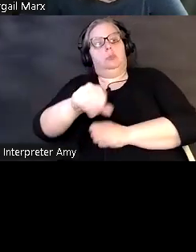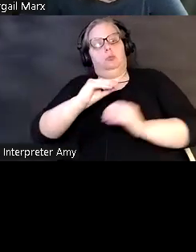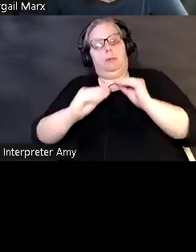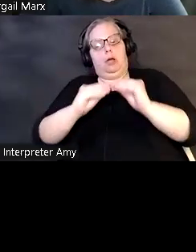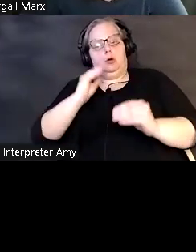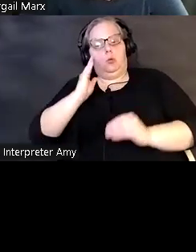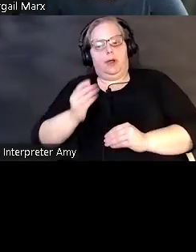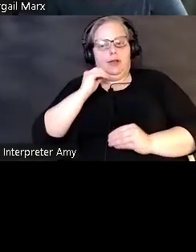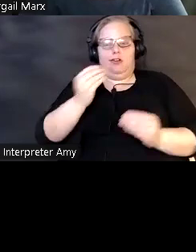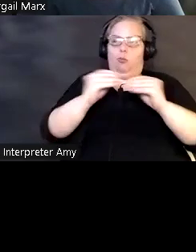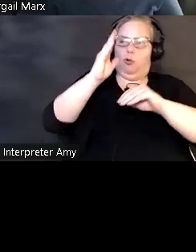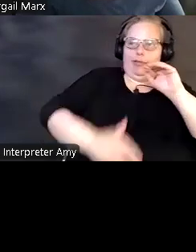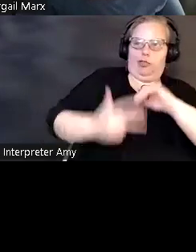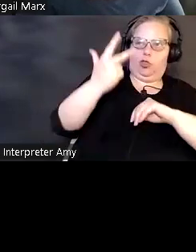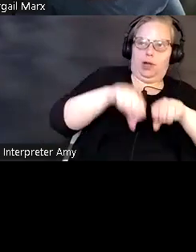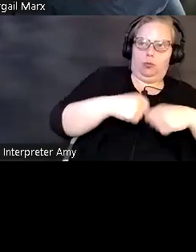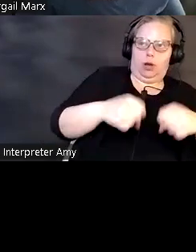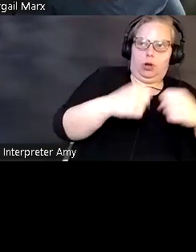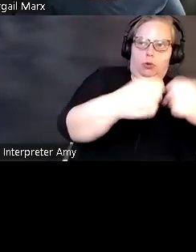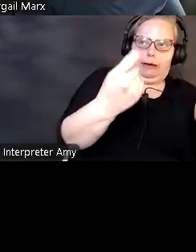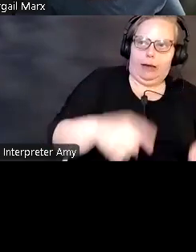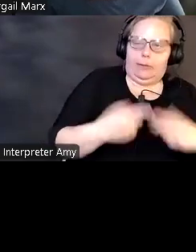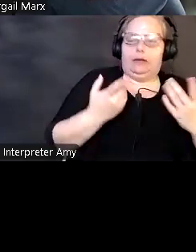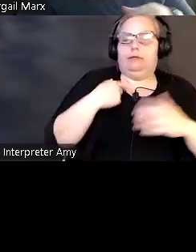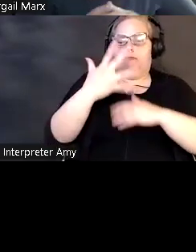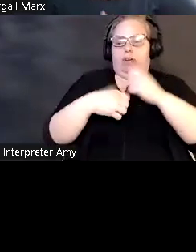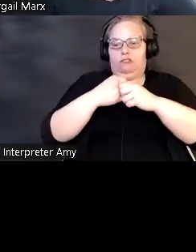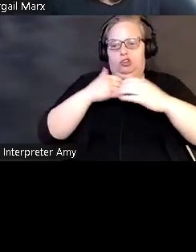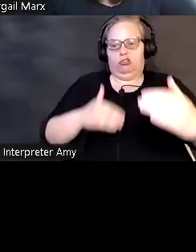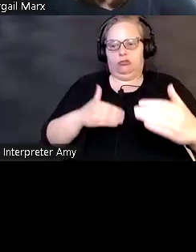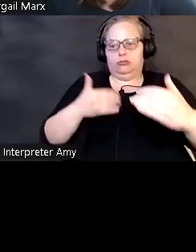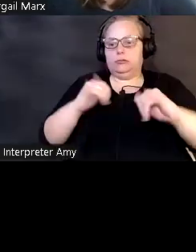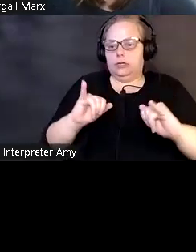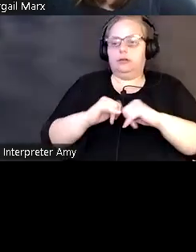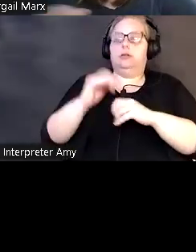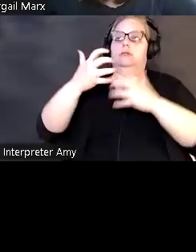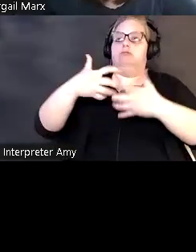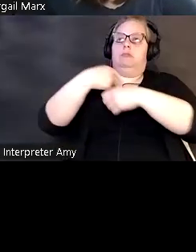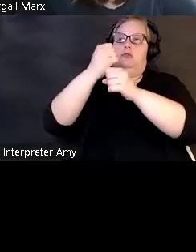if it's still within that five-year period and the manufacturer's warranty won't cover it anymore,